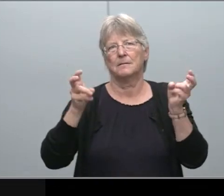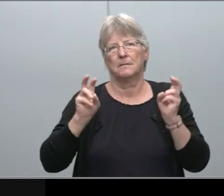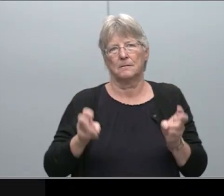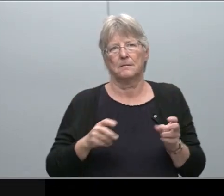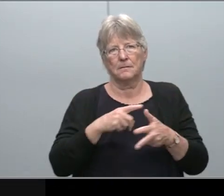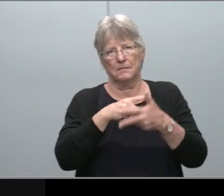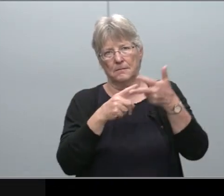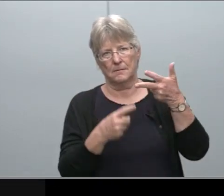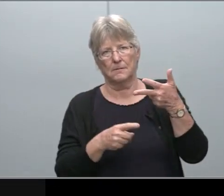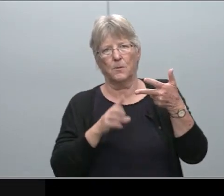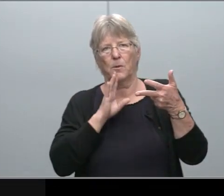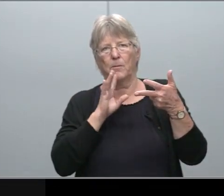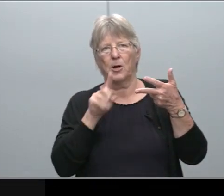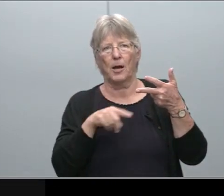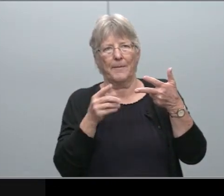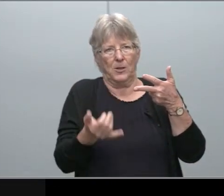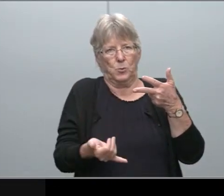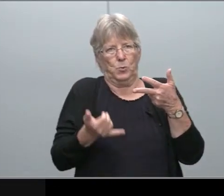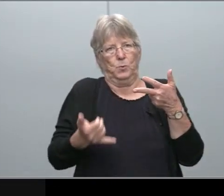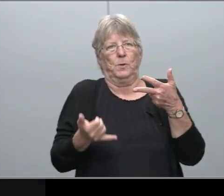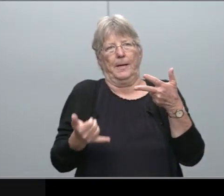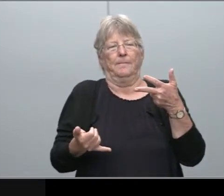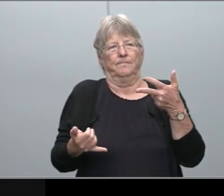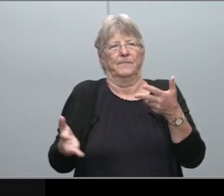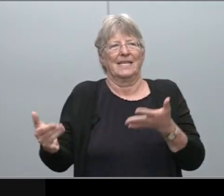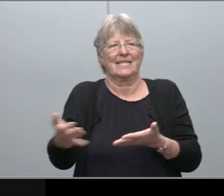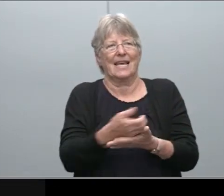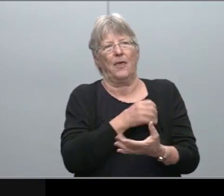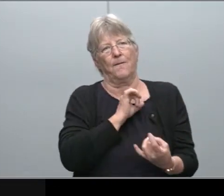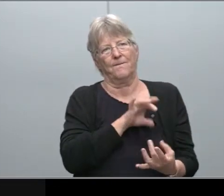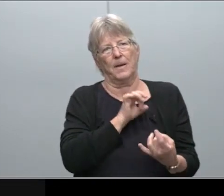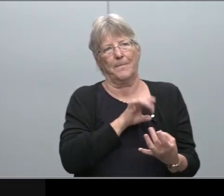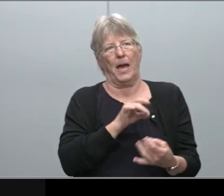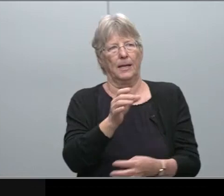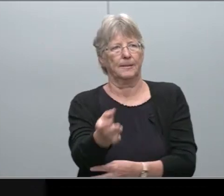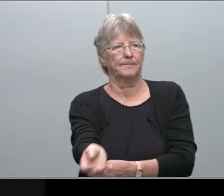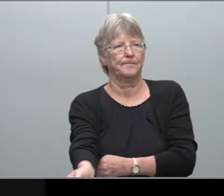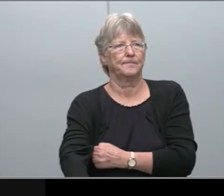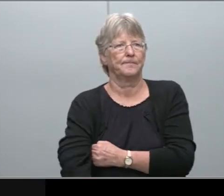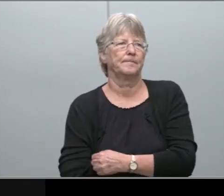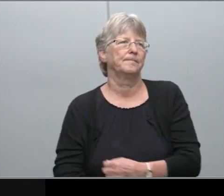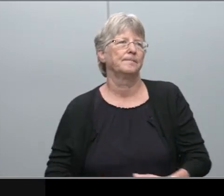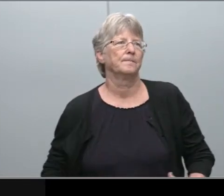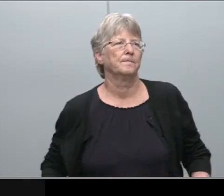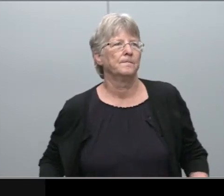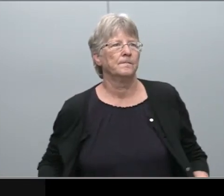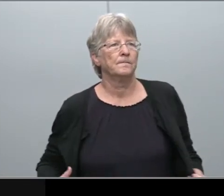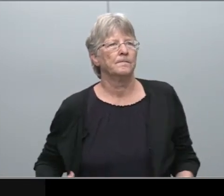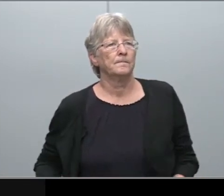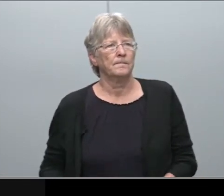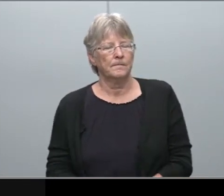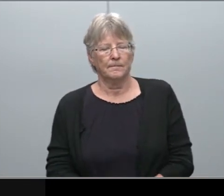We've met already twice, and we are excited to prepare all this data for review and for analysis